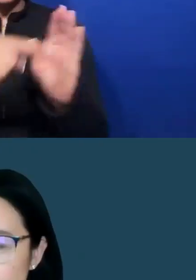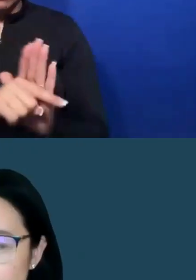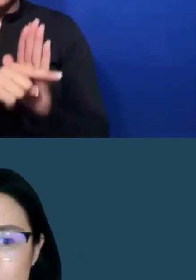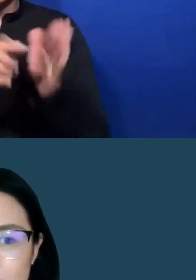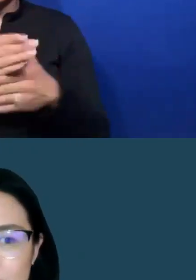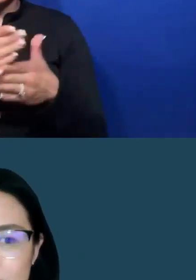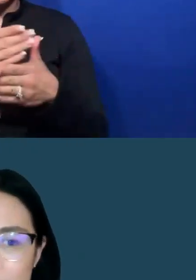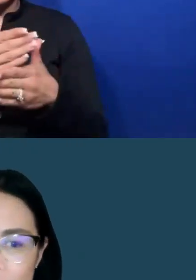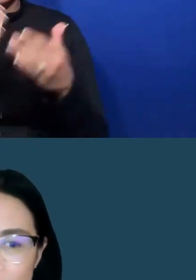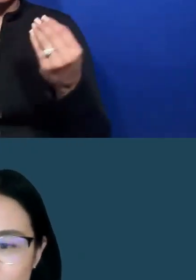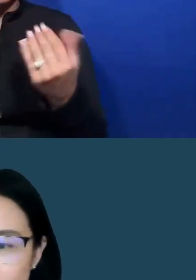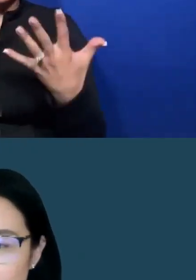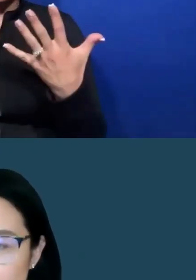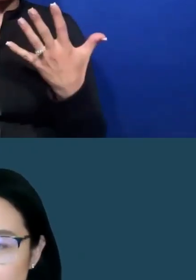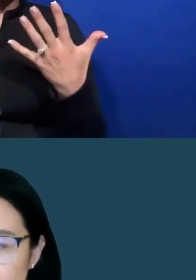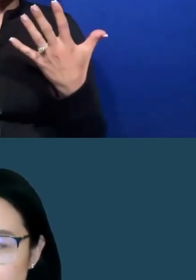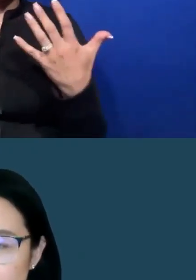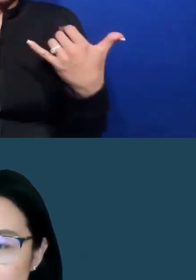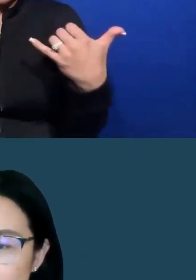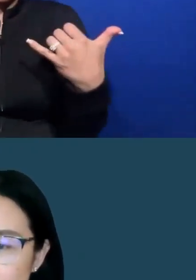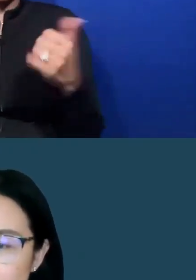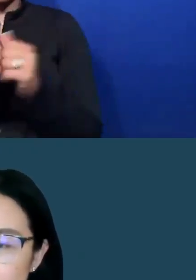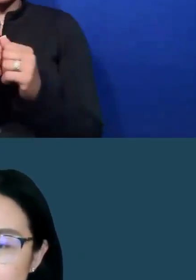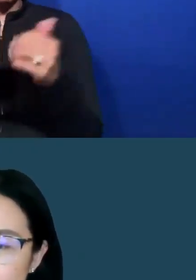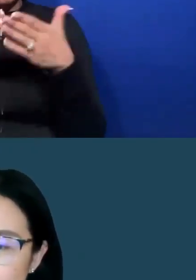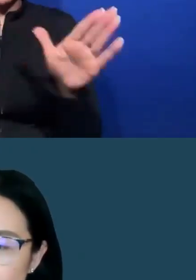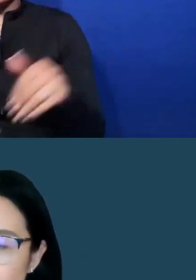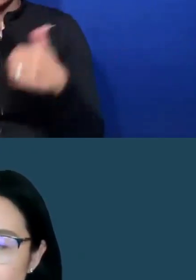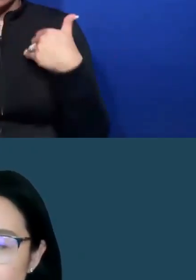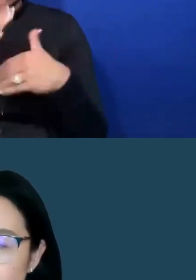information with the public is we don't have all the answers and all of the analysis yet.